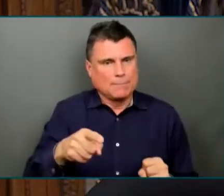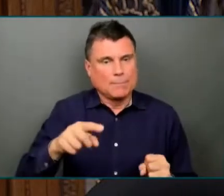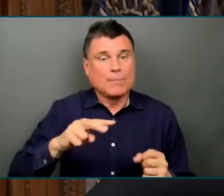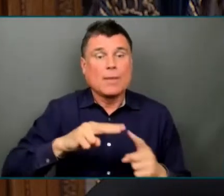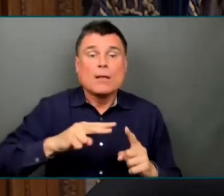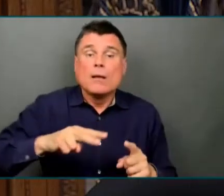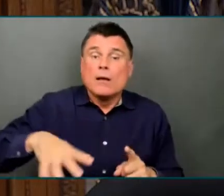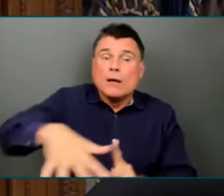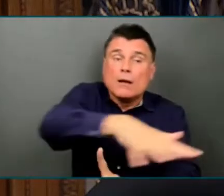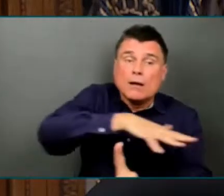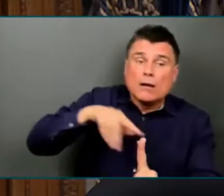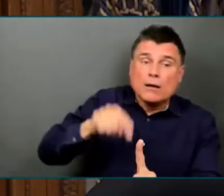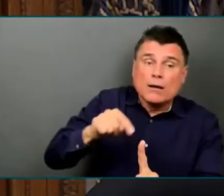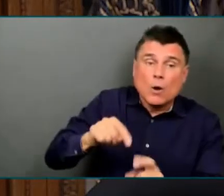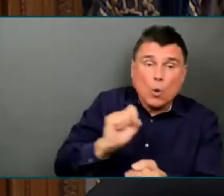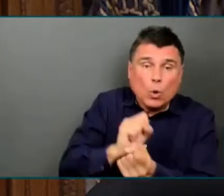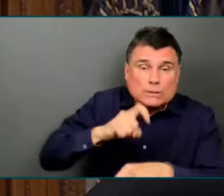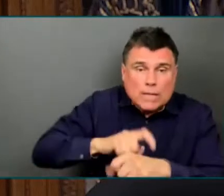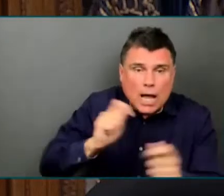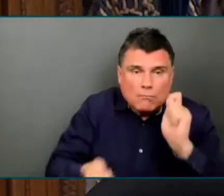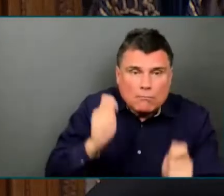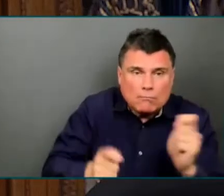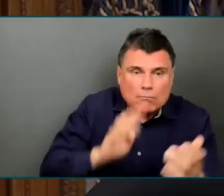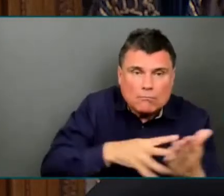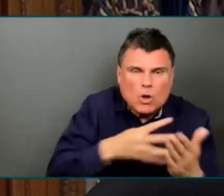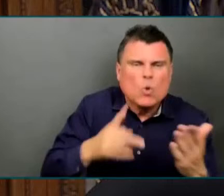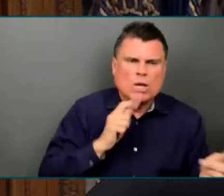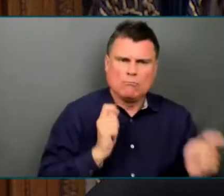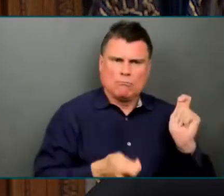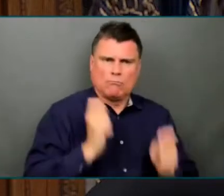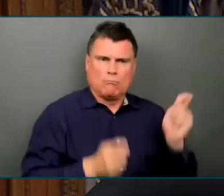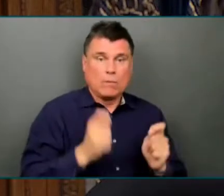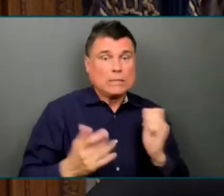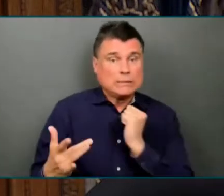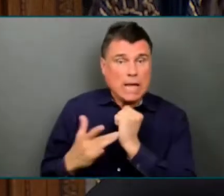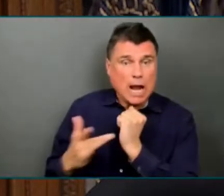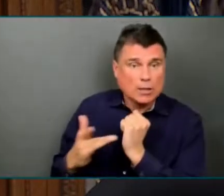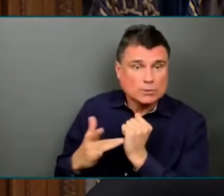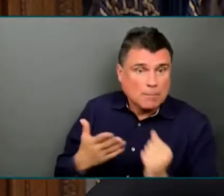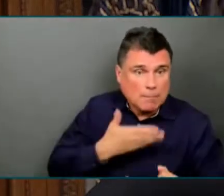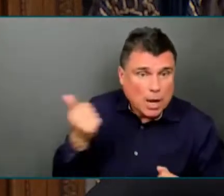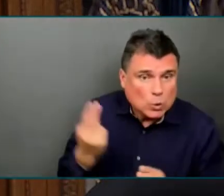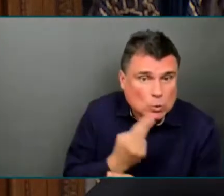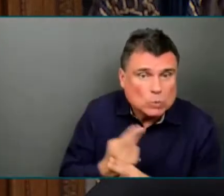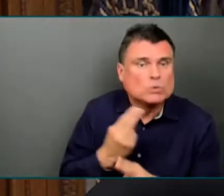would directly benefit people with disabilities. A change as small as incorporating a scent-free